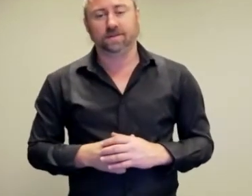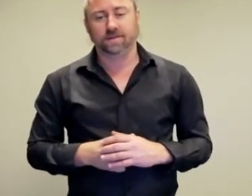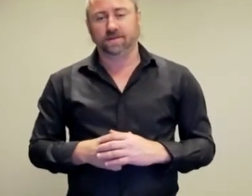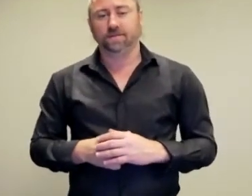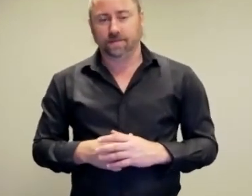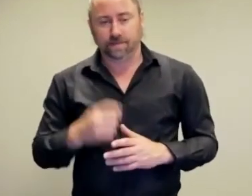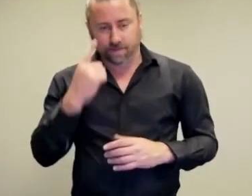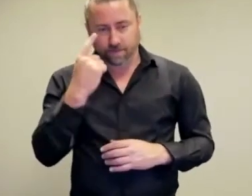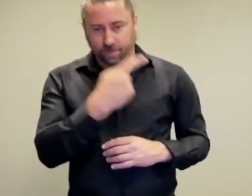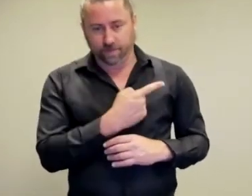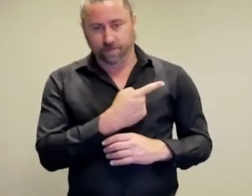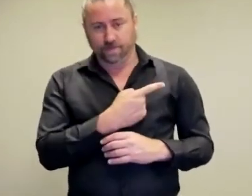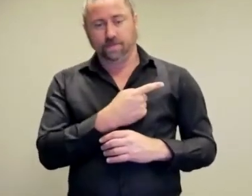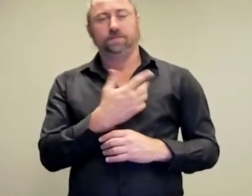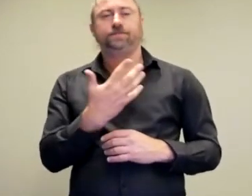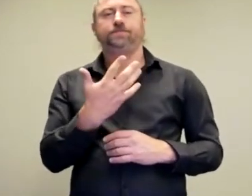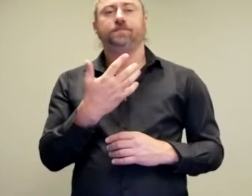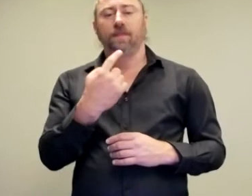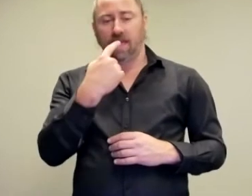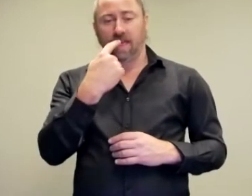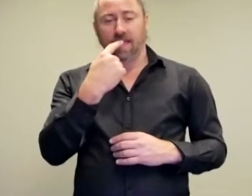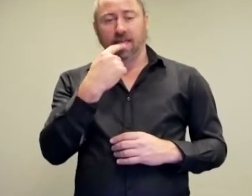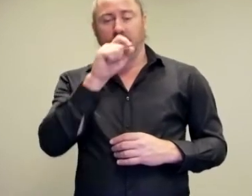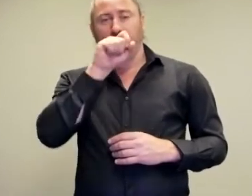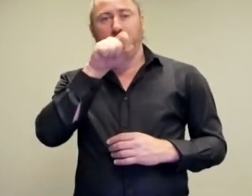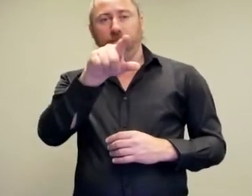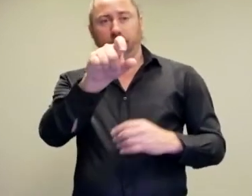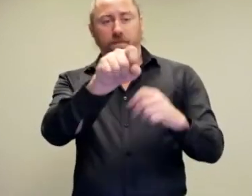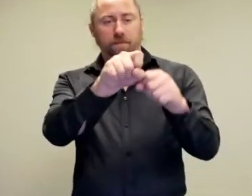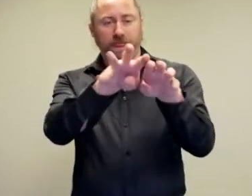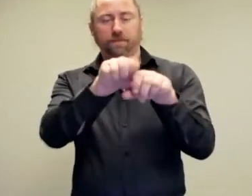So here is the honeyeater's tongue and it has a brush on it as well.